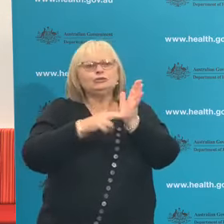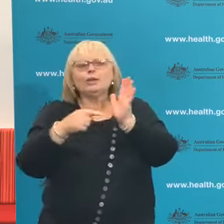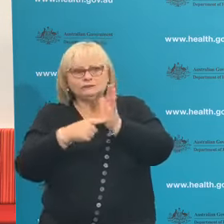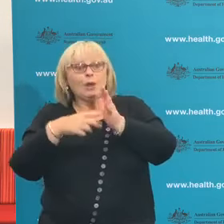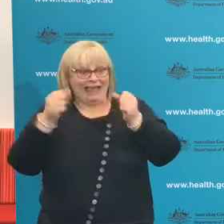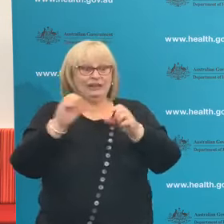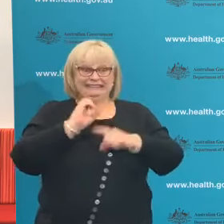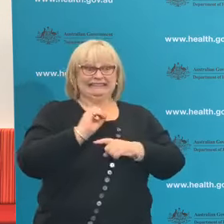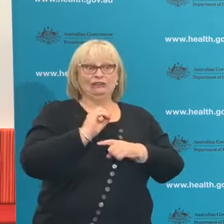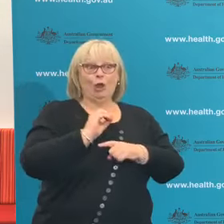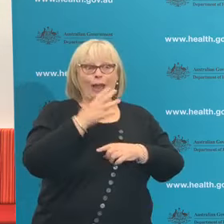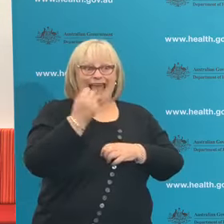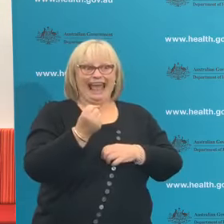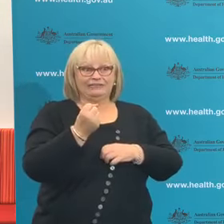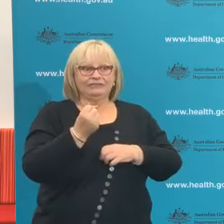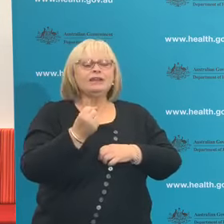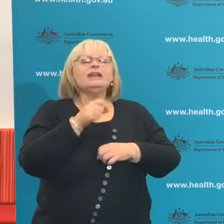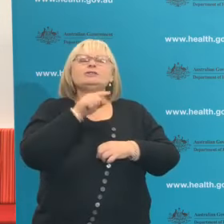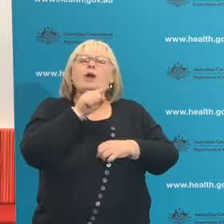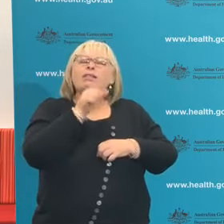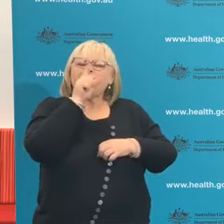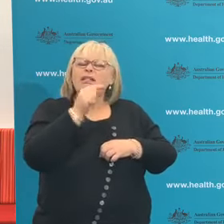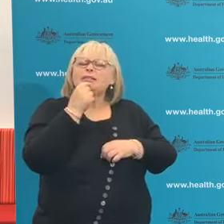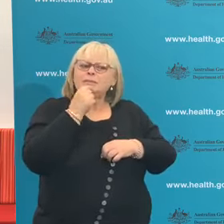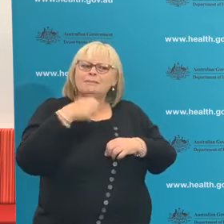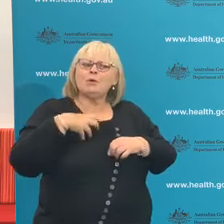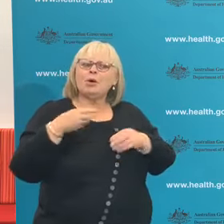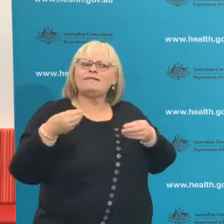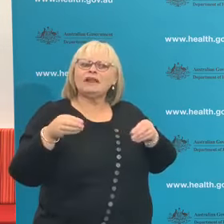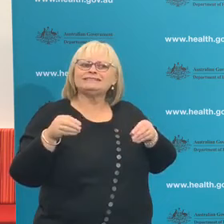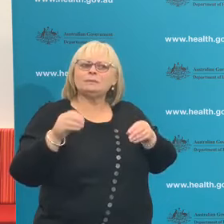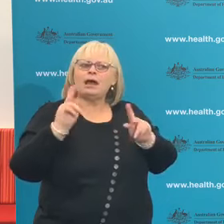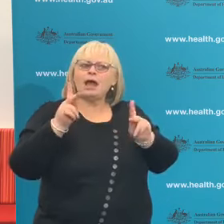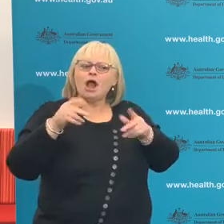relax things a bit more quickly. That might mean, that's part of the reason why